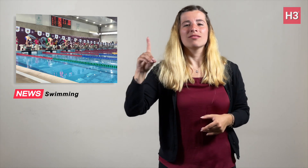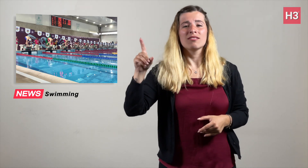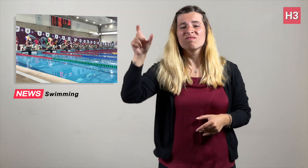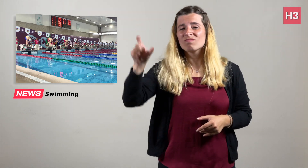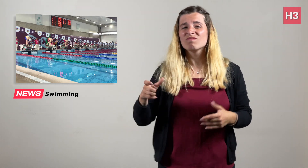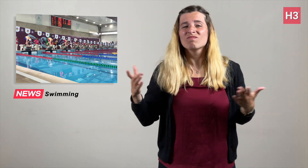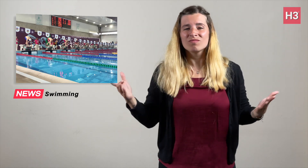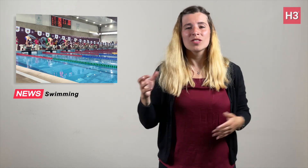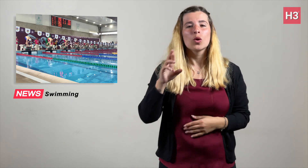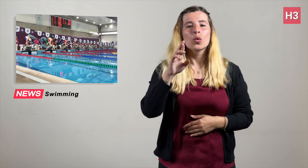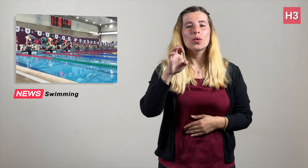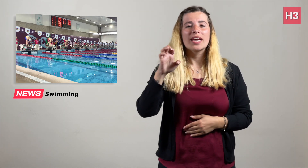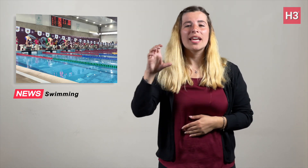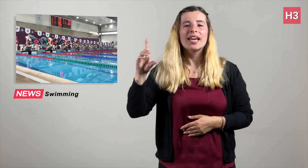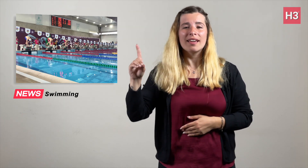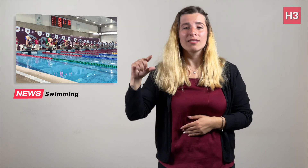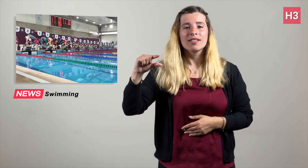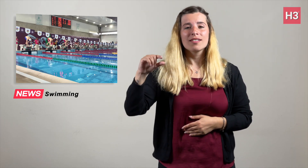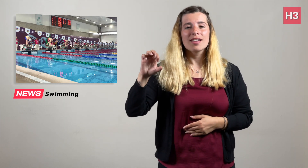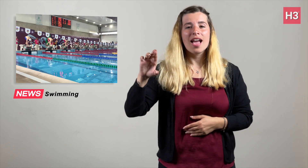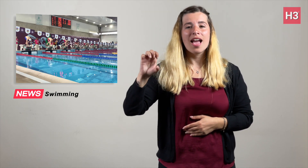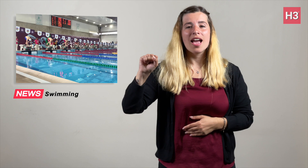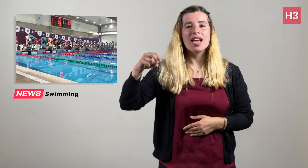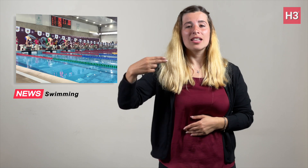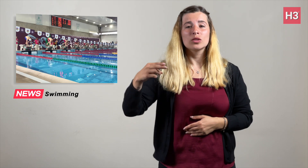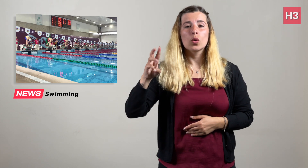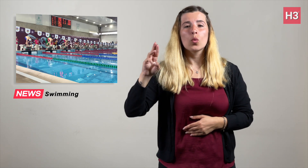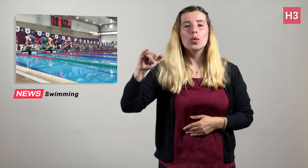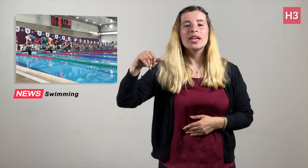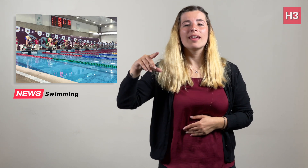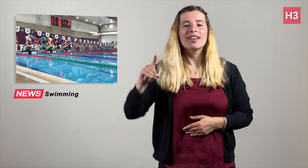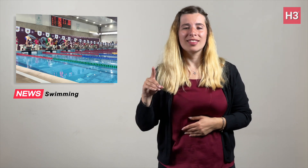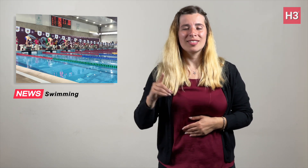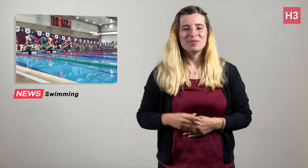Reed Gershwind at the poolside.